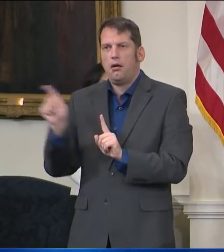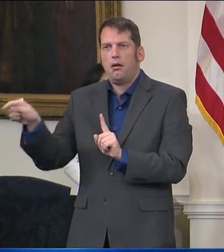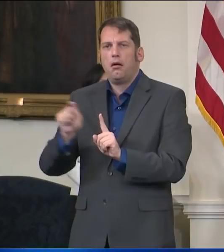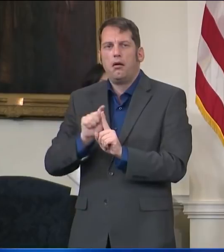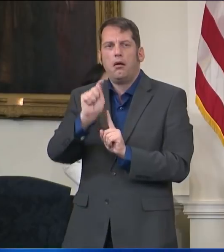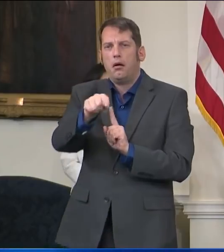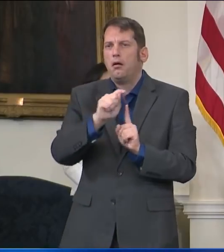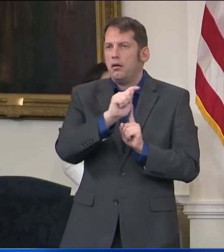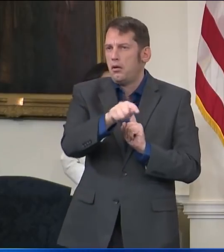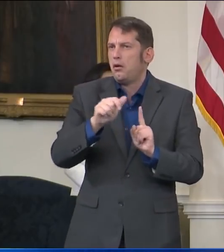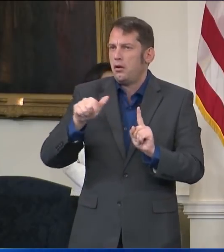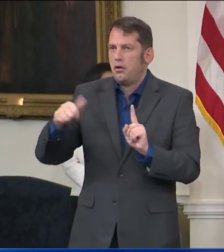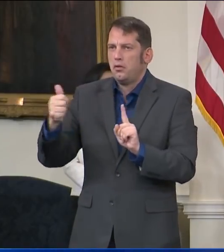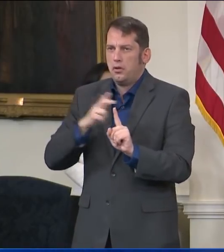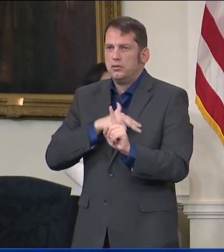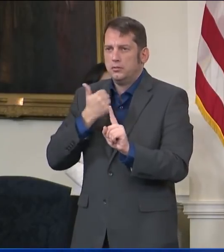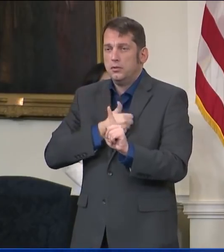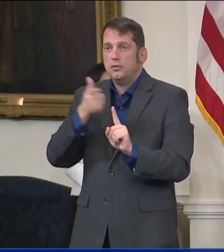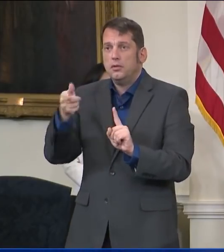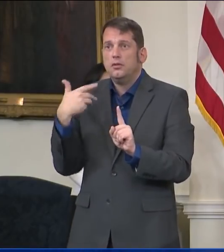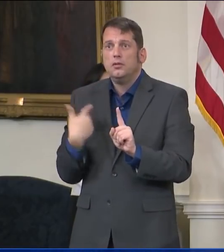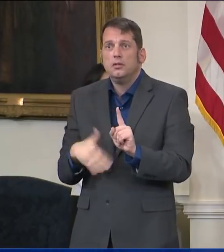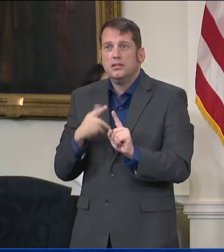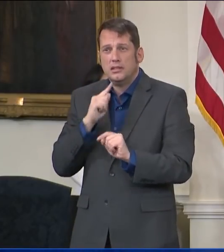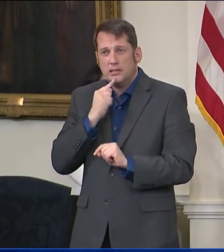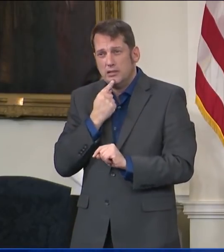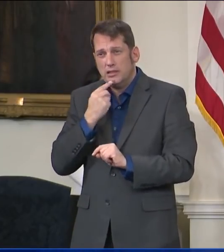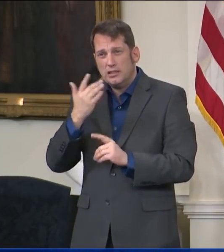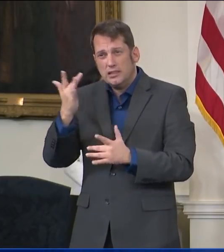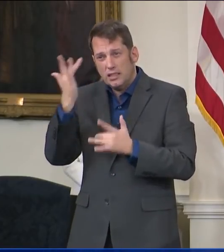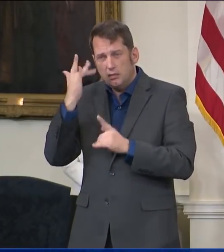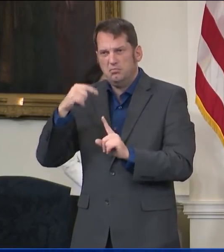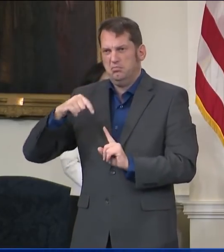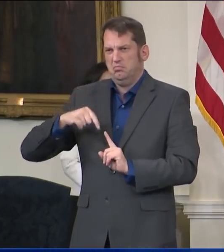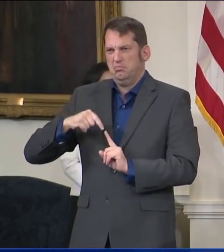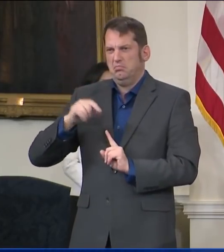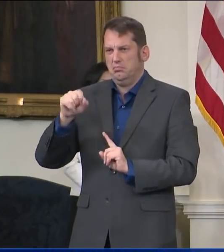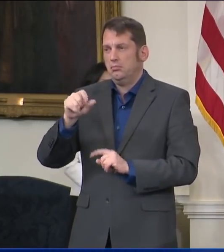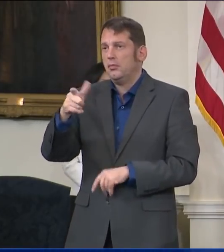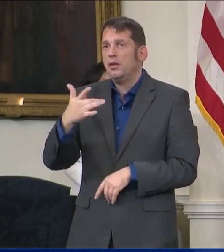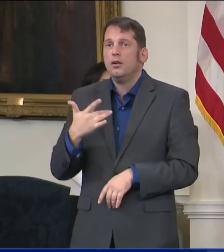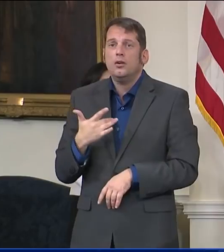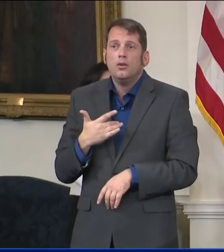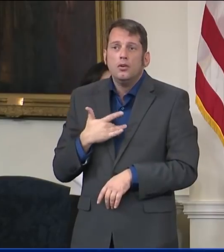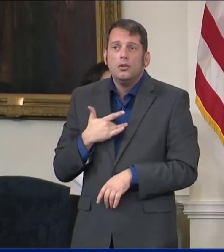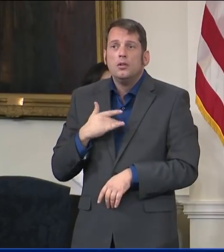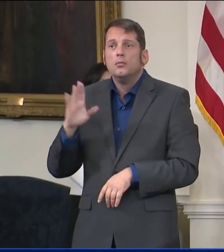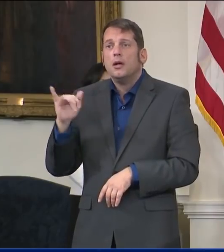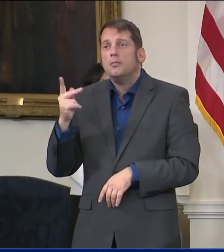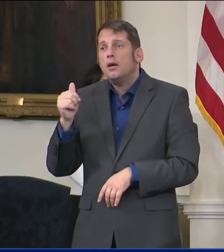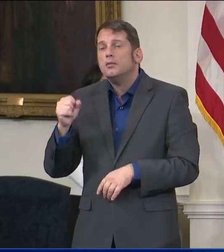THUS PRESERVING OUR BEDS FOR THE SICKEST OF THE SICK PARTICULARLY THOSE THAT NEEDED HEART.